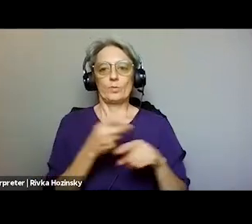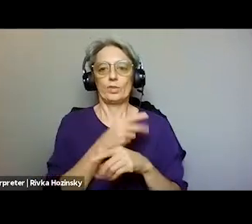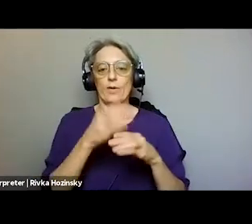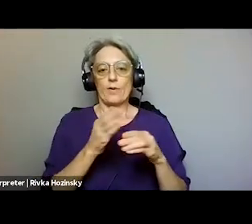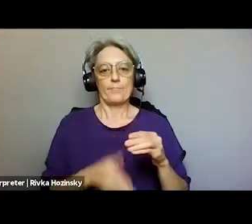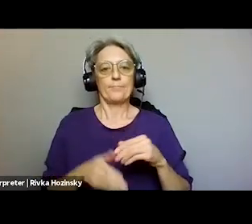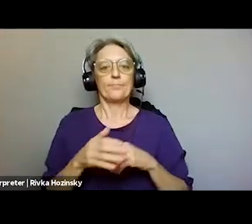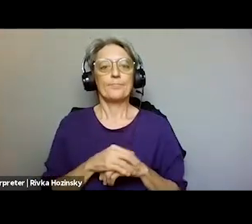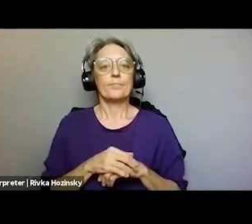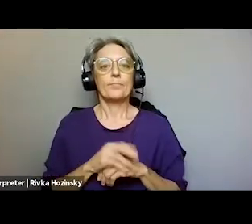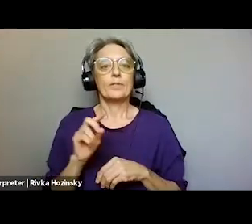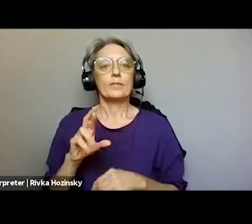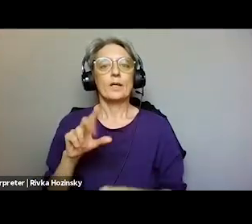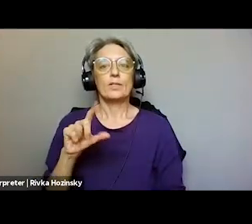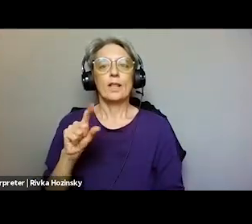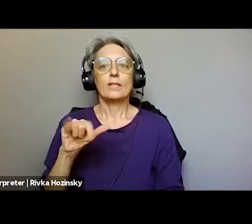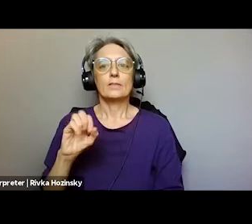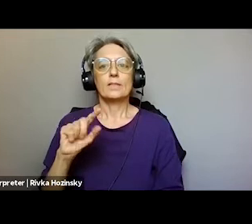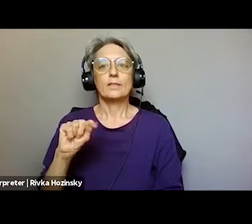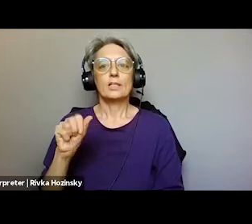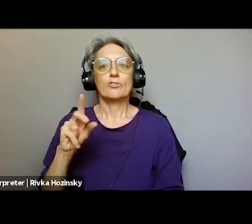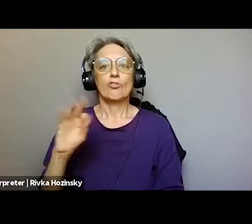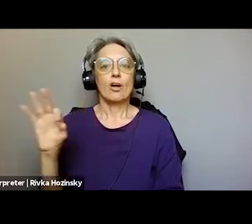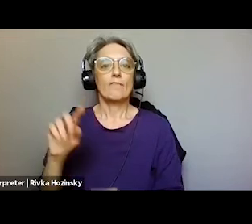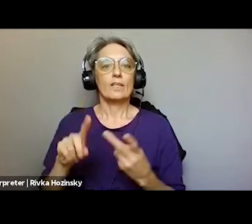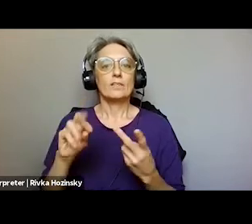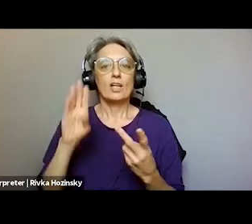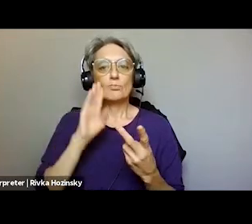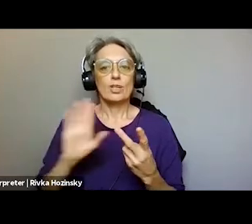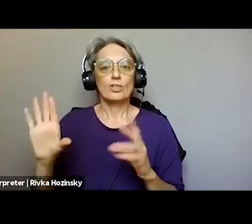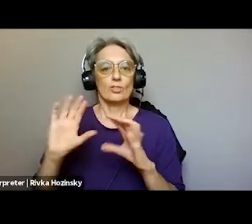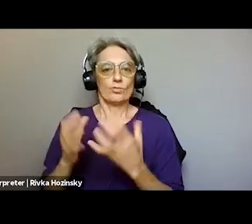work by Dr. Lesley Tarasoff and Dr. Brown and her group meta analyzing these studies